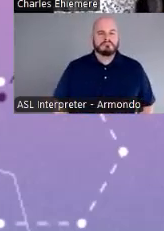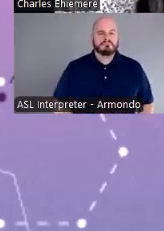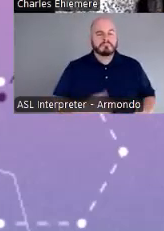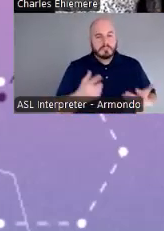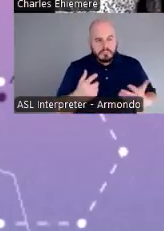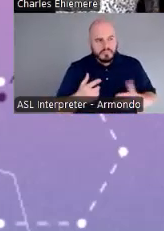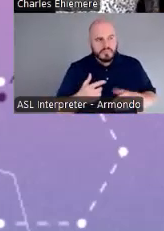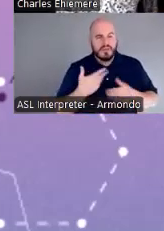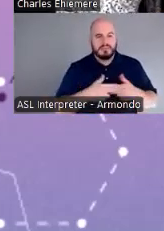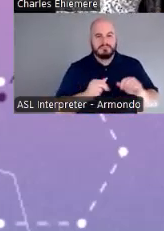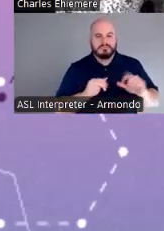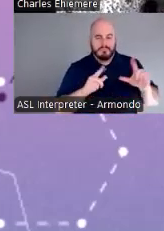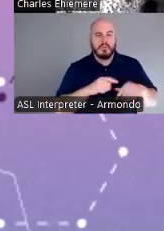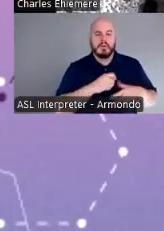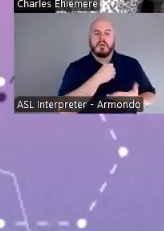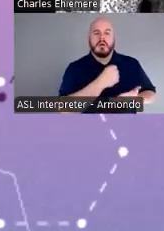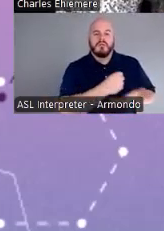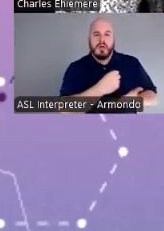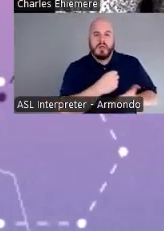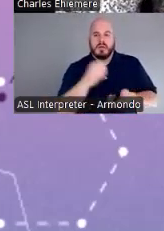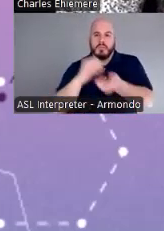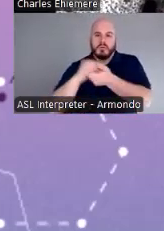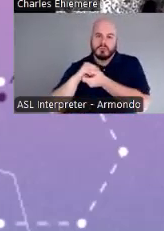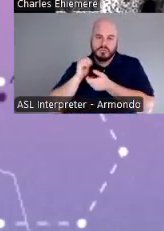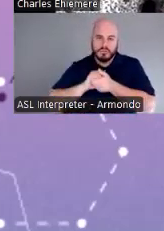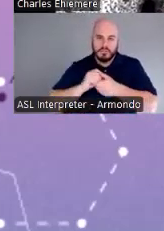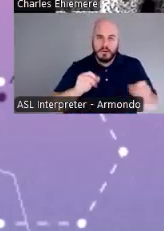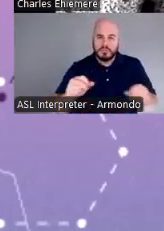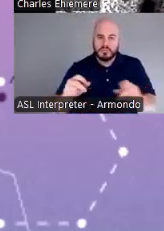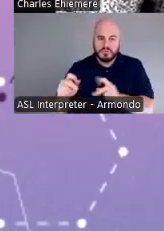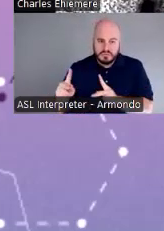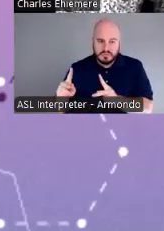So this is just calling out for partners and collaboration